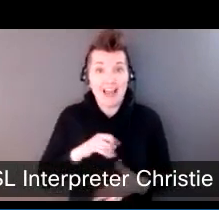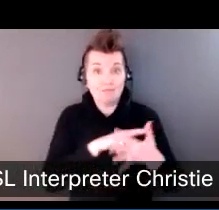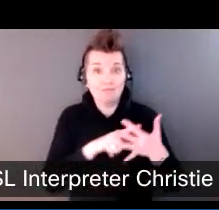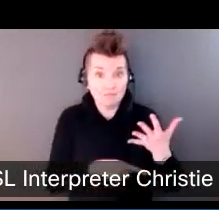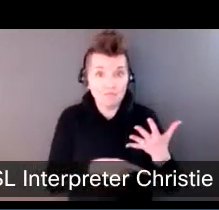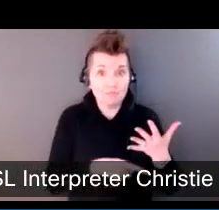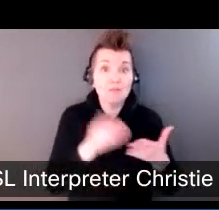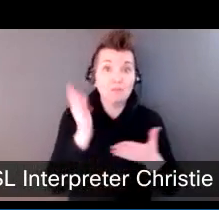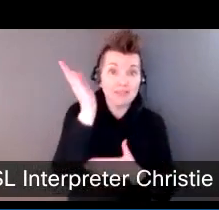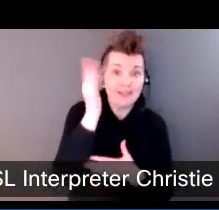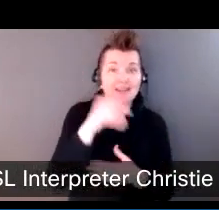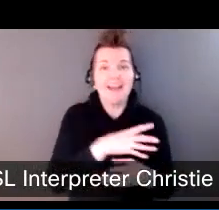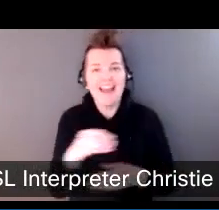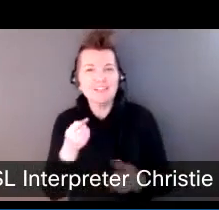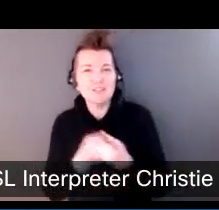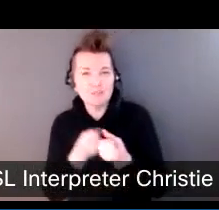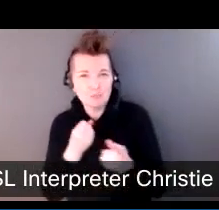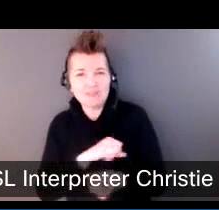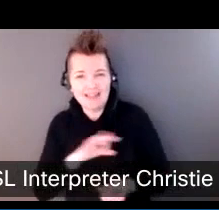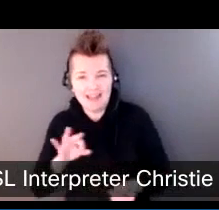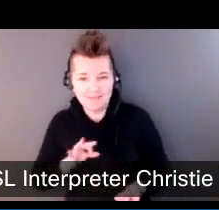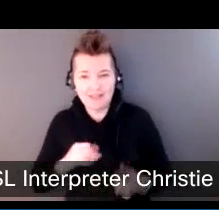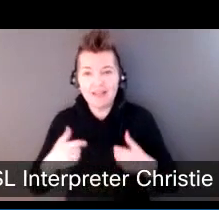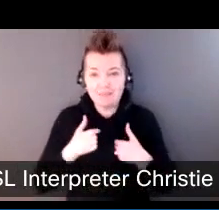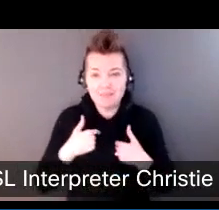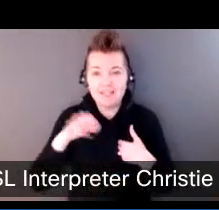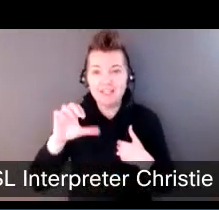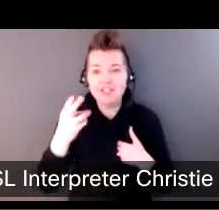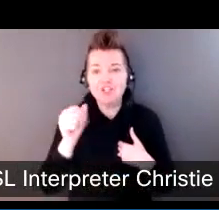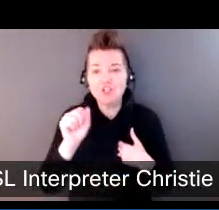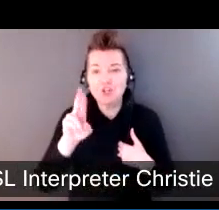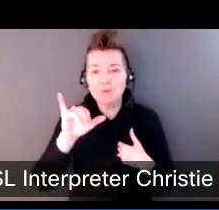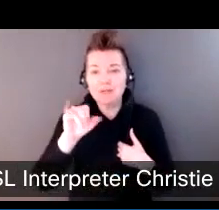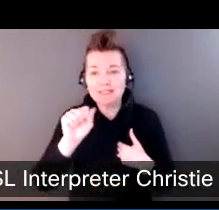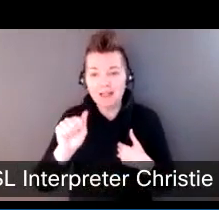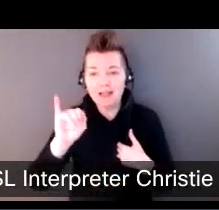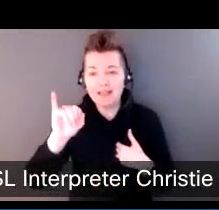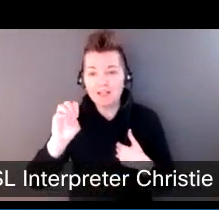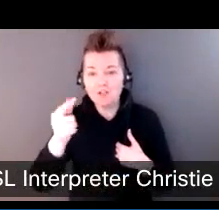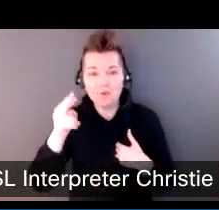My name is Charissa Iogna, and I'm the acting senior project manager in strategic policy and initiatives.